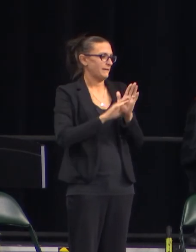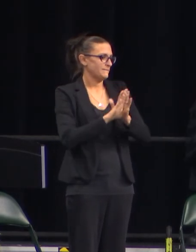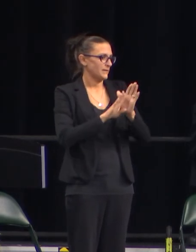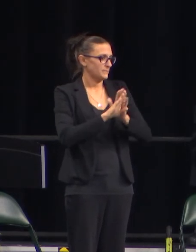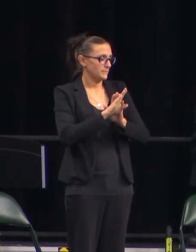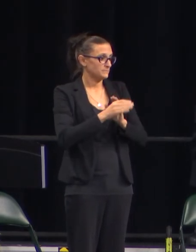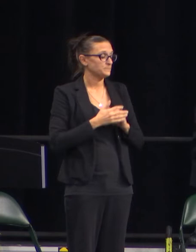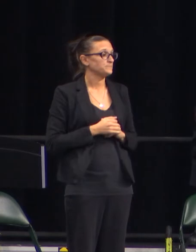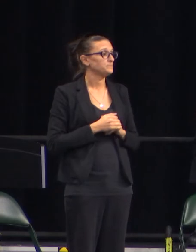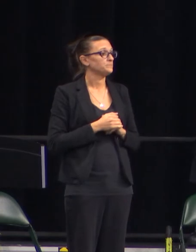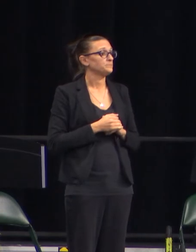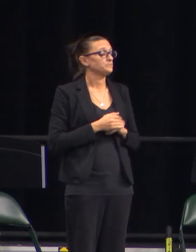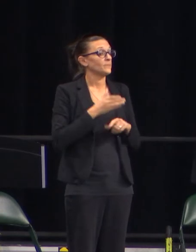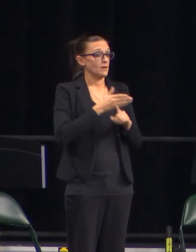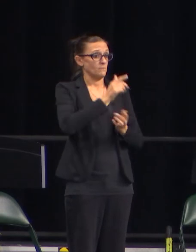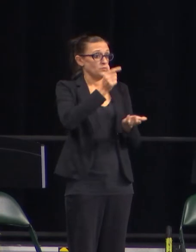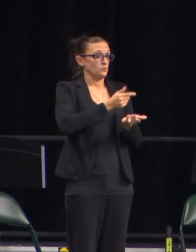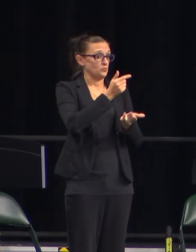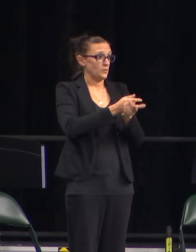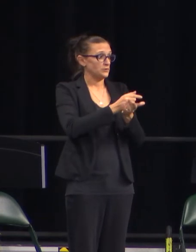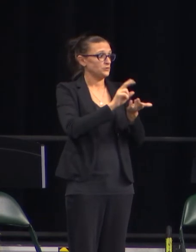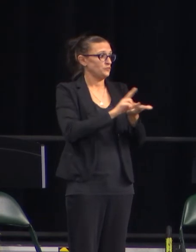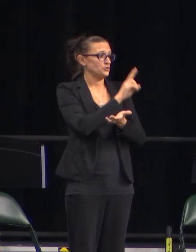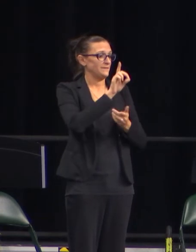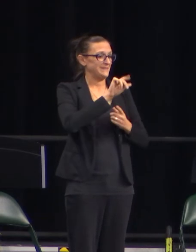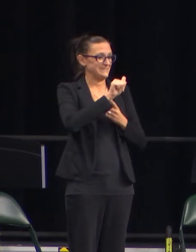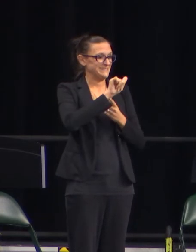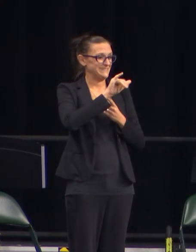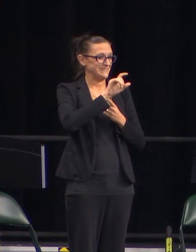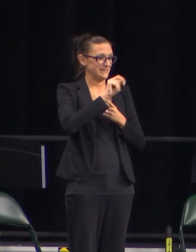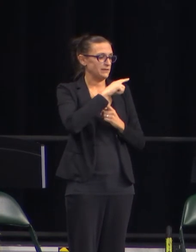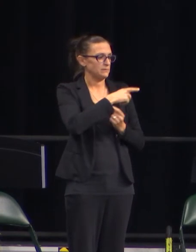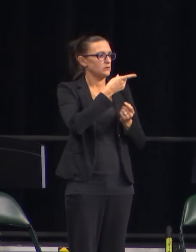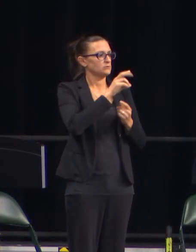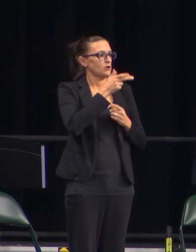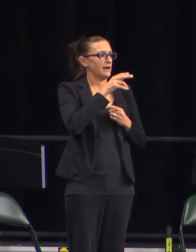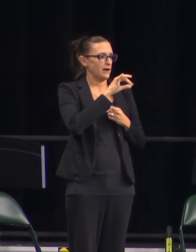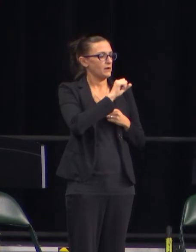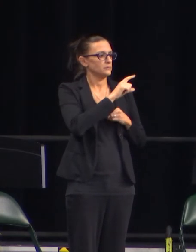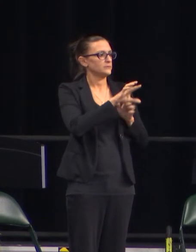Upon graduation from the University of Dayton, Dr. Harris was commissioned as a Second Lieutenant